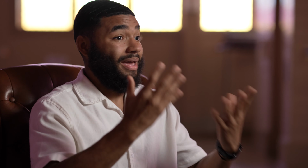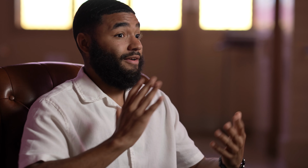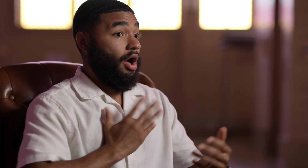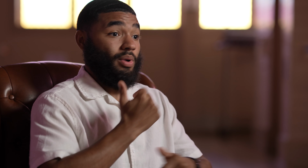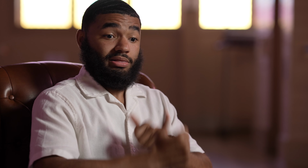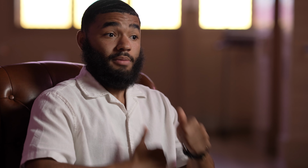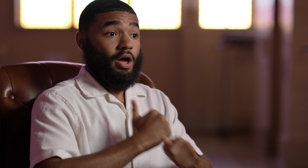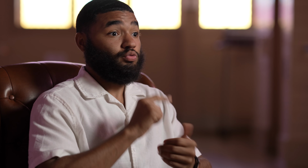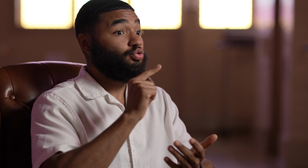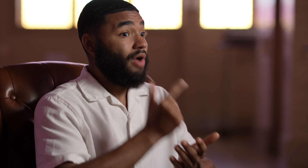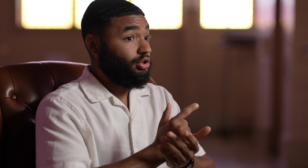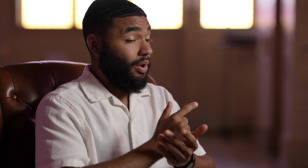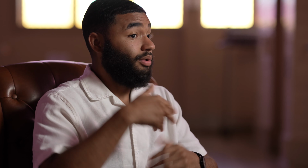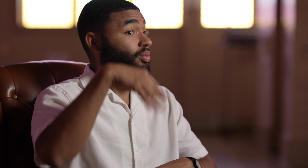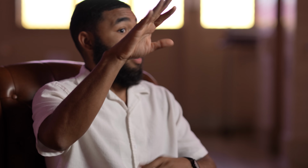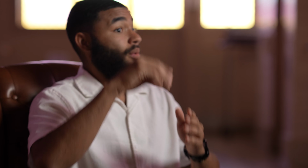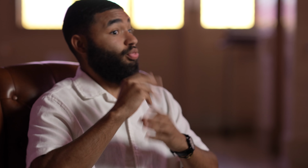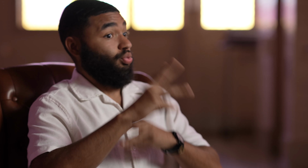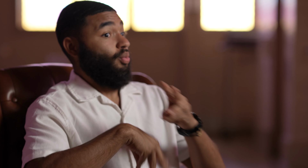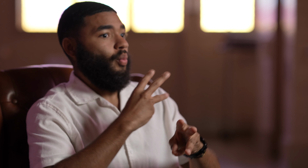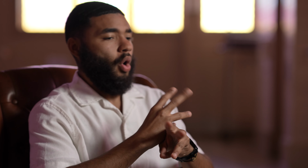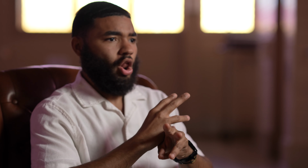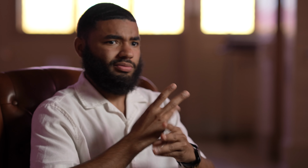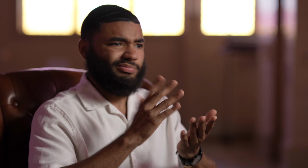Many of our alumni who have graduated and gone out in the world